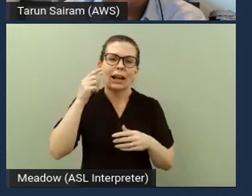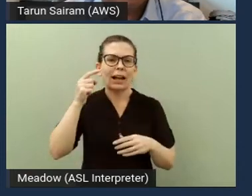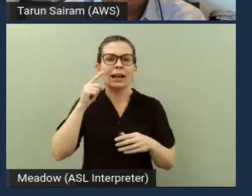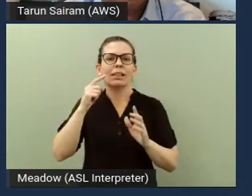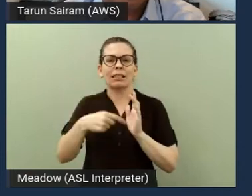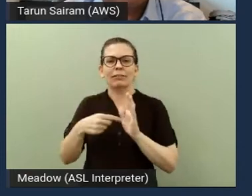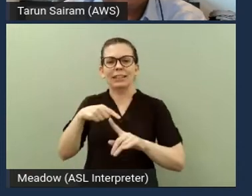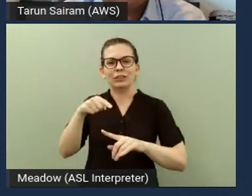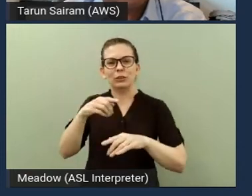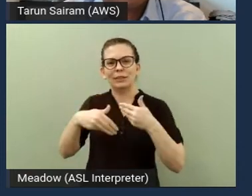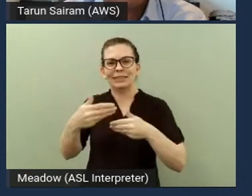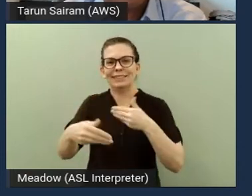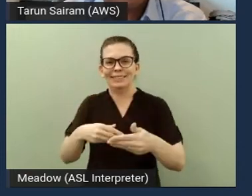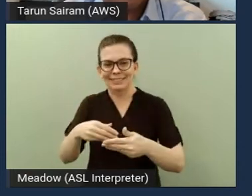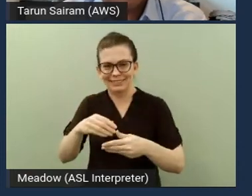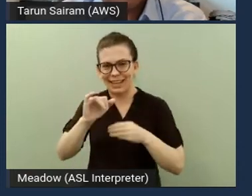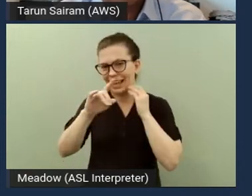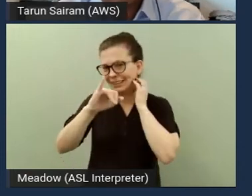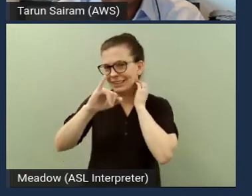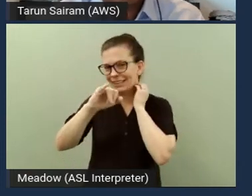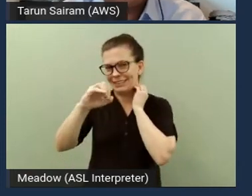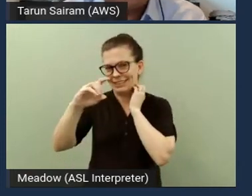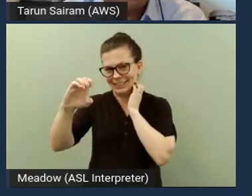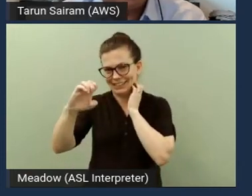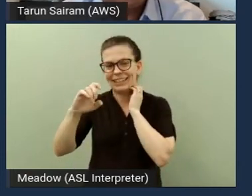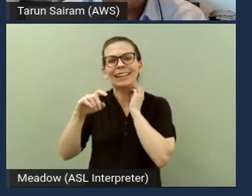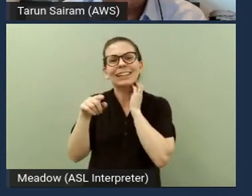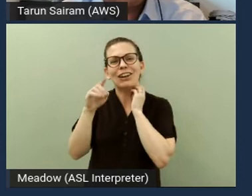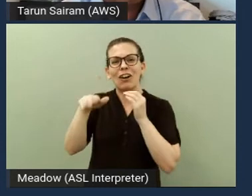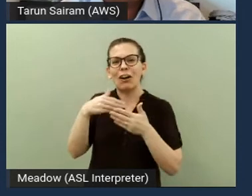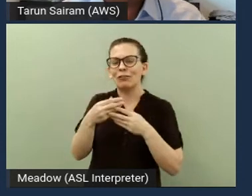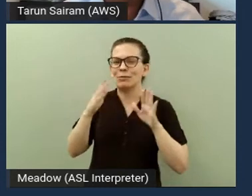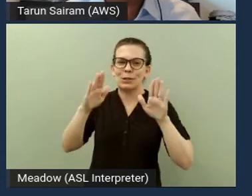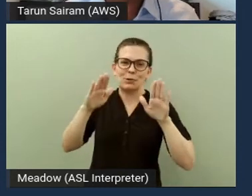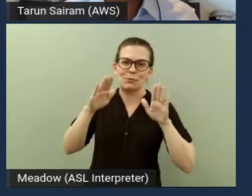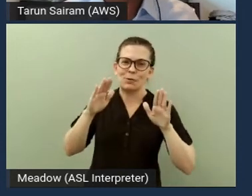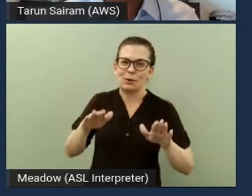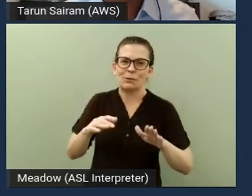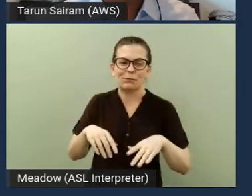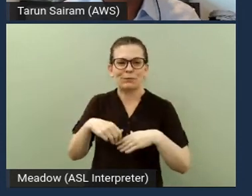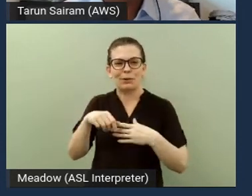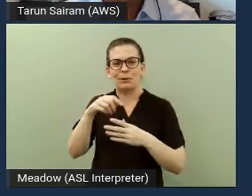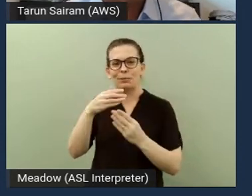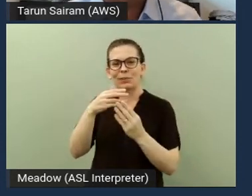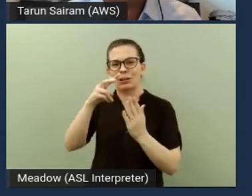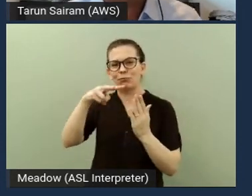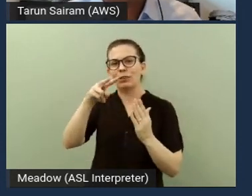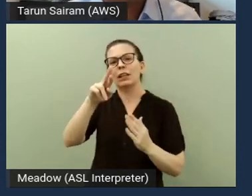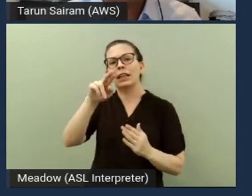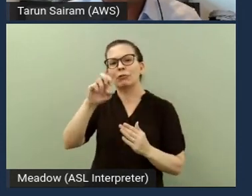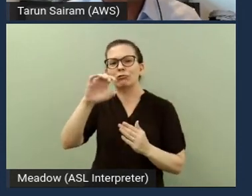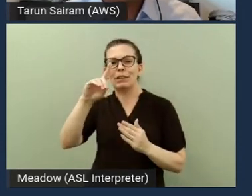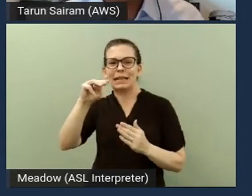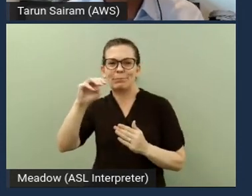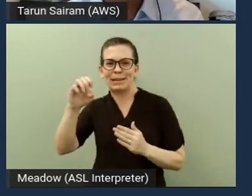So I'm a big fan of this that you all, do this from wonderful read me file basically. Yeah. - So, you've created,